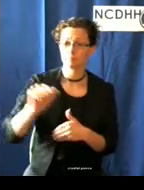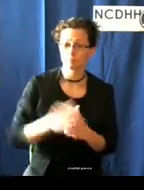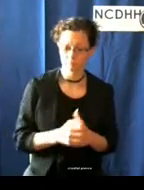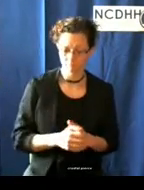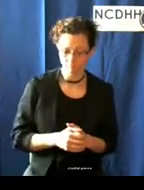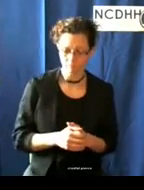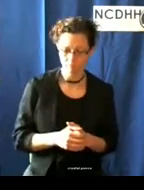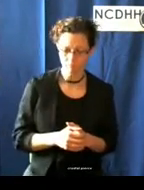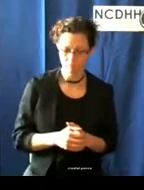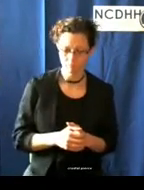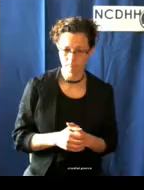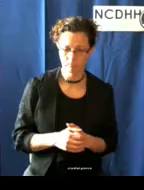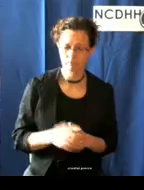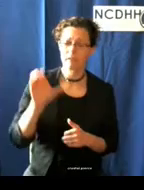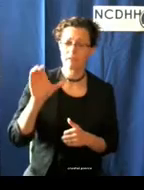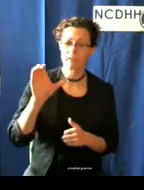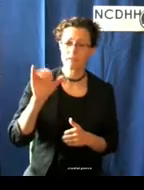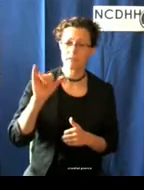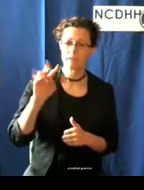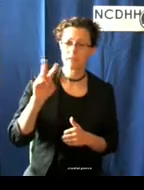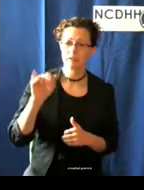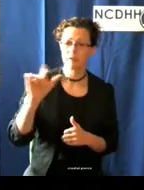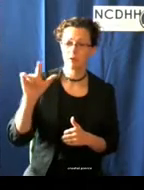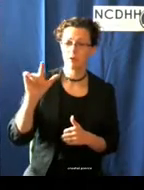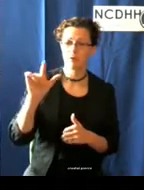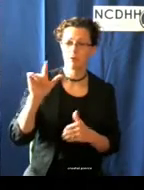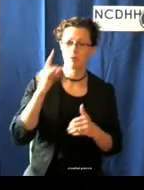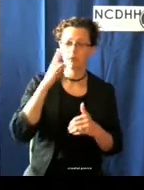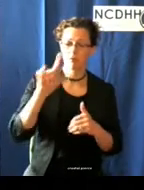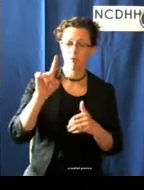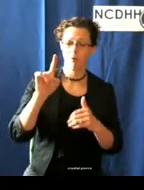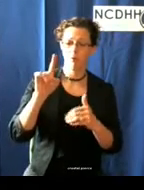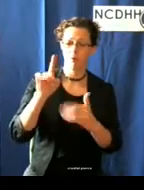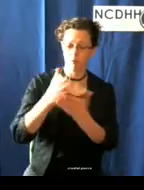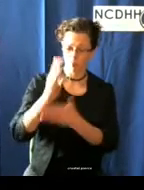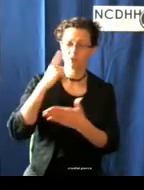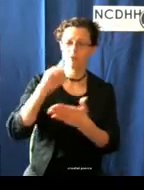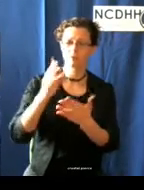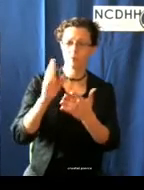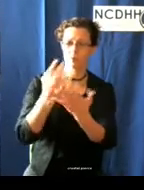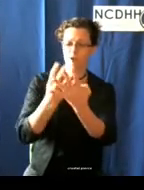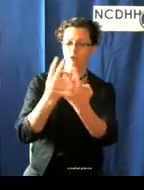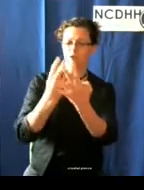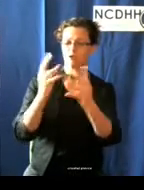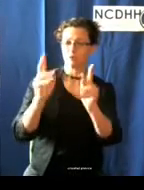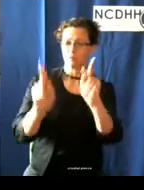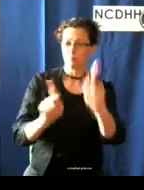AND THOSE ENTITIES THAT ARE IMPACTED OR COVERED BY THAT INCLUDE STATE